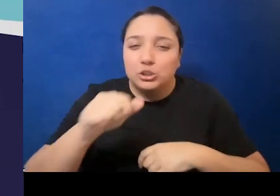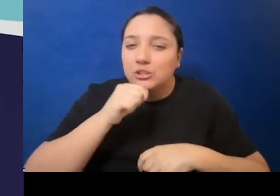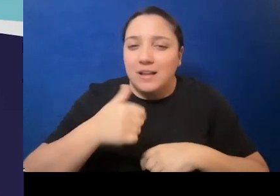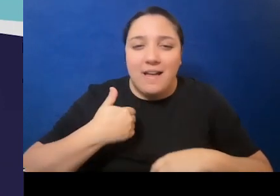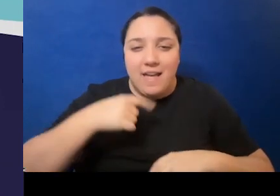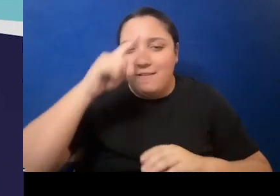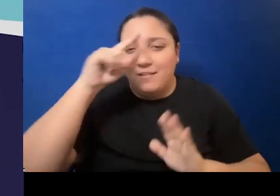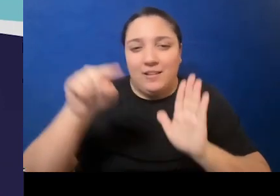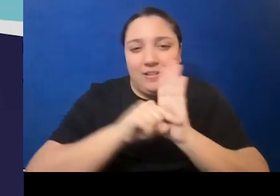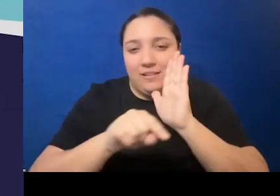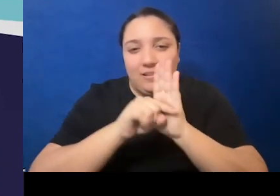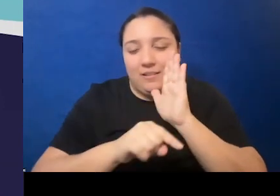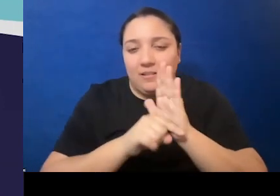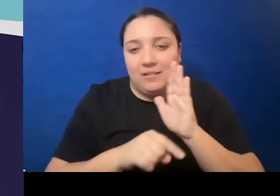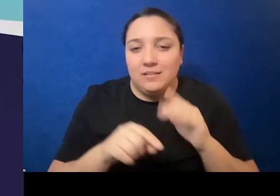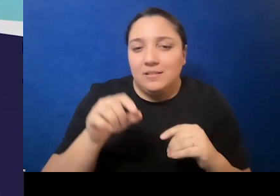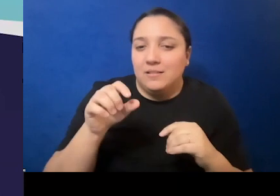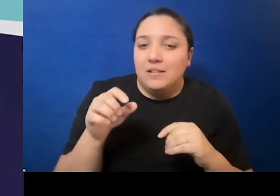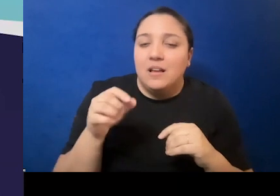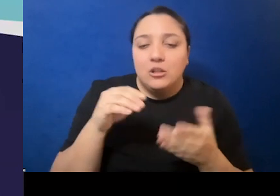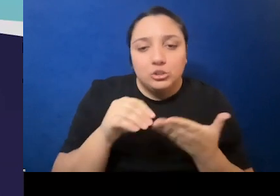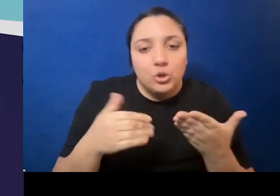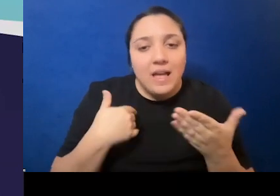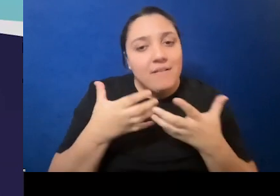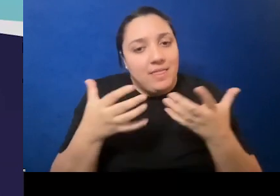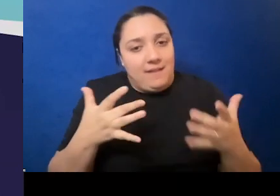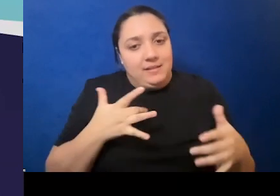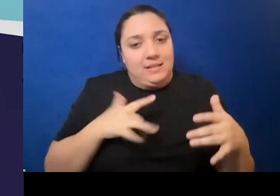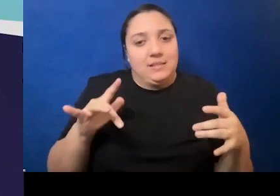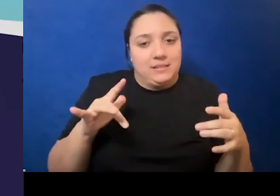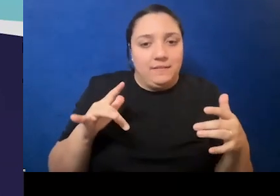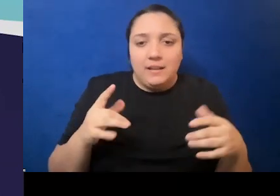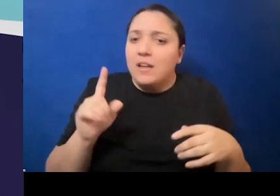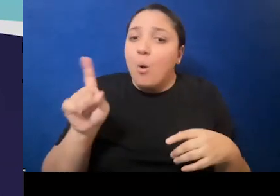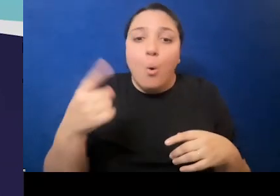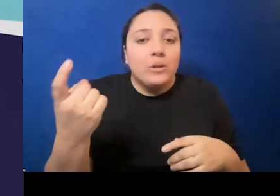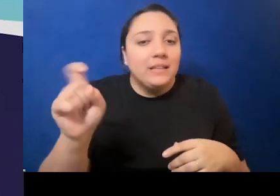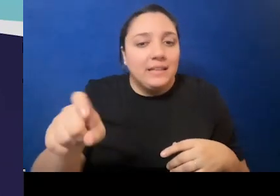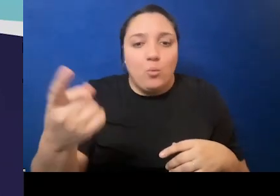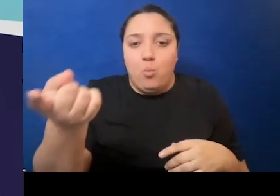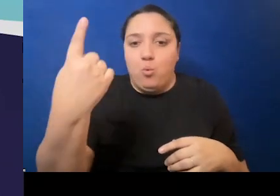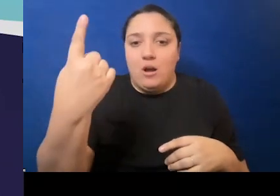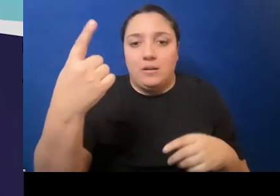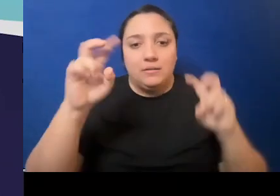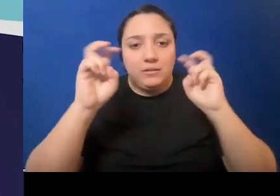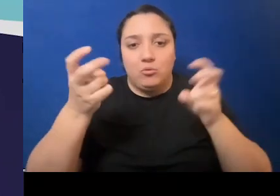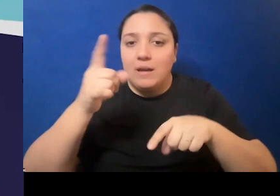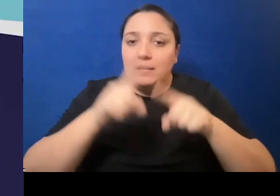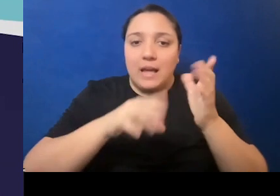EMOTIONAL DISABILITY. THIS IS A STUDENT WITH A LOT OF SENSITIVITY AND IT ONLY HAS TO